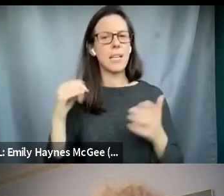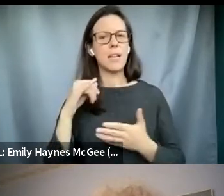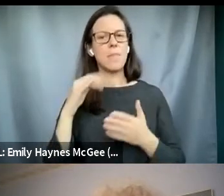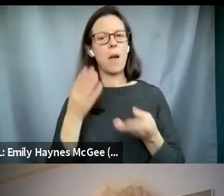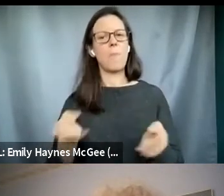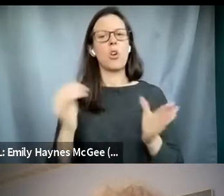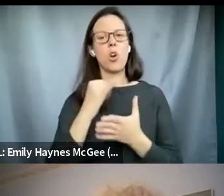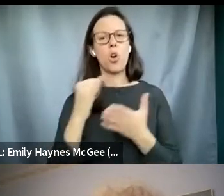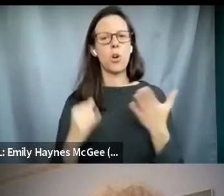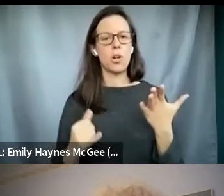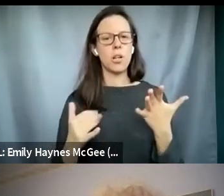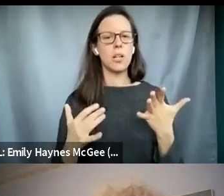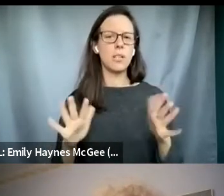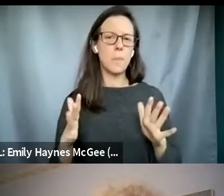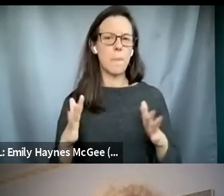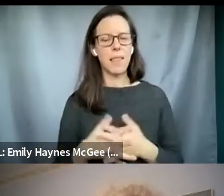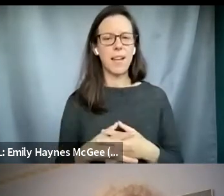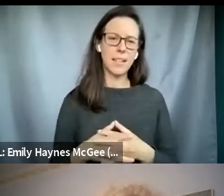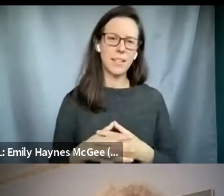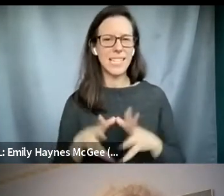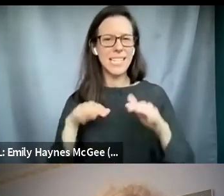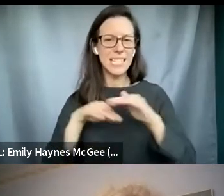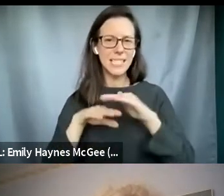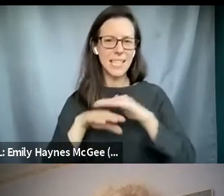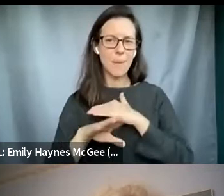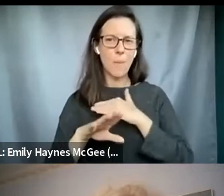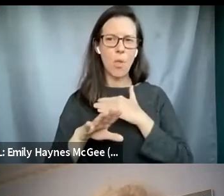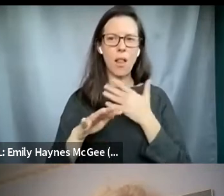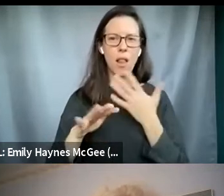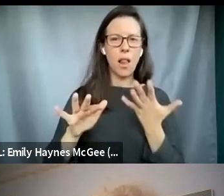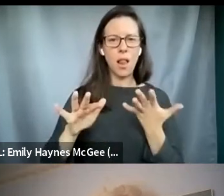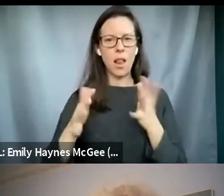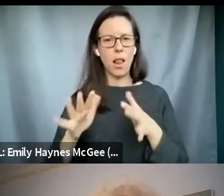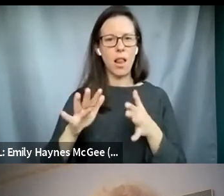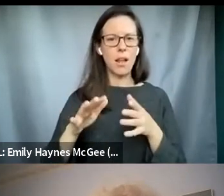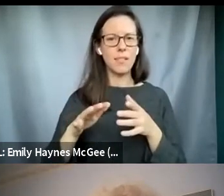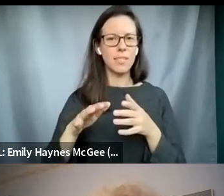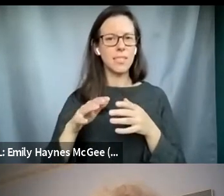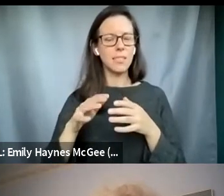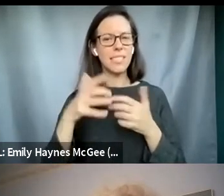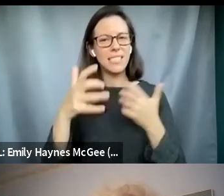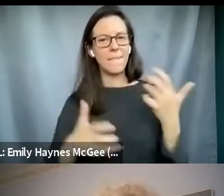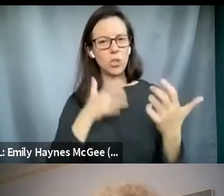kind of like in an accessible individualized form.